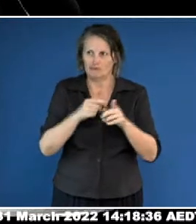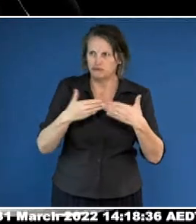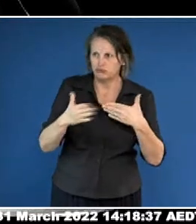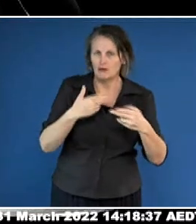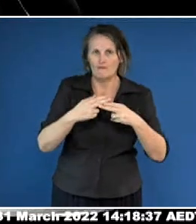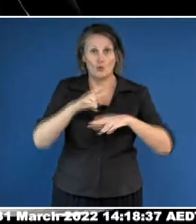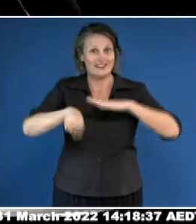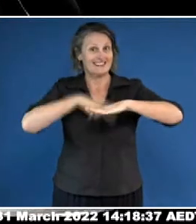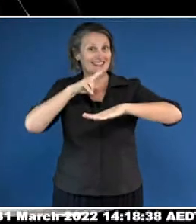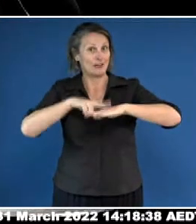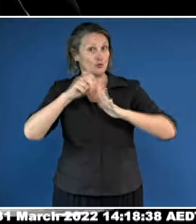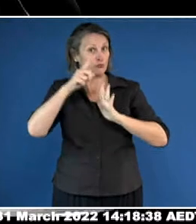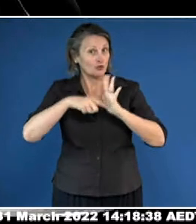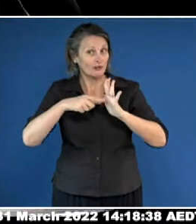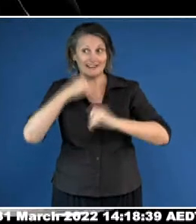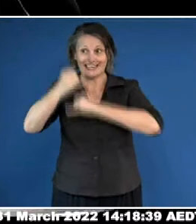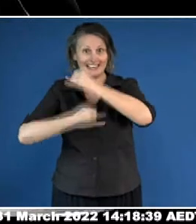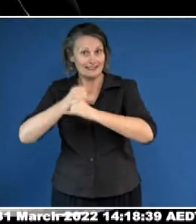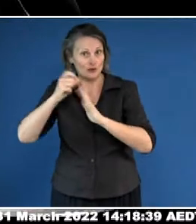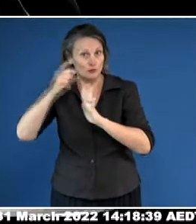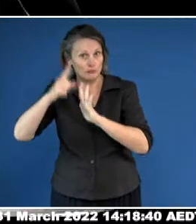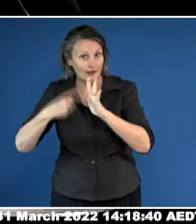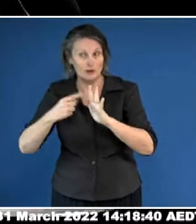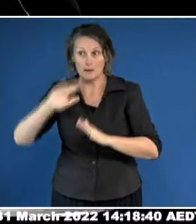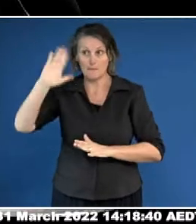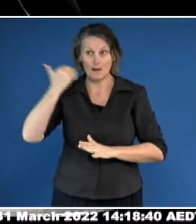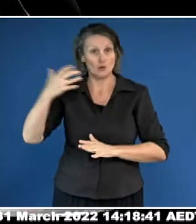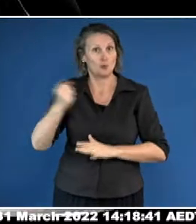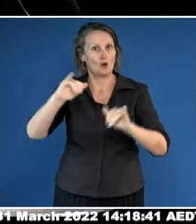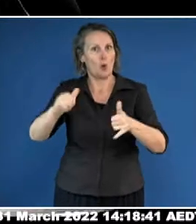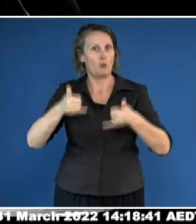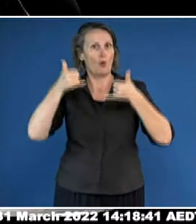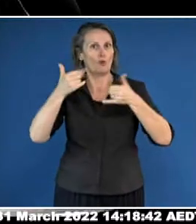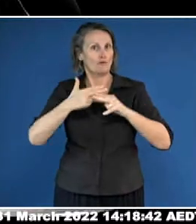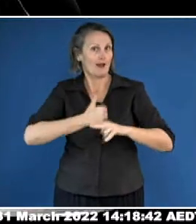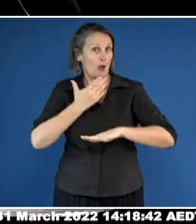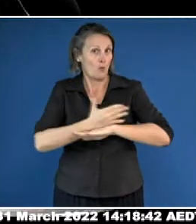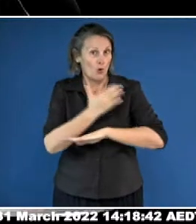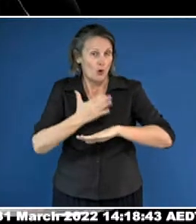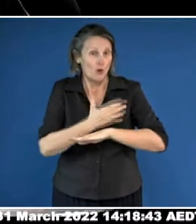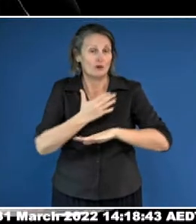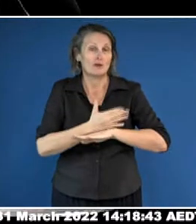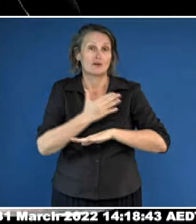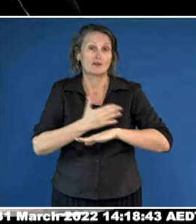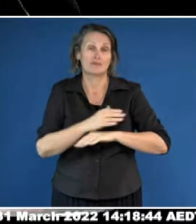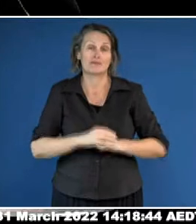We've won national awards for our work in preventing - working to prevent violence